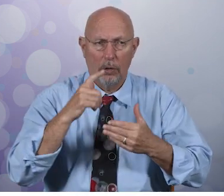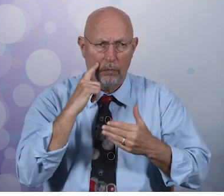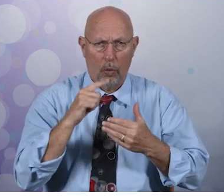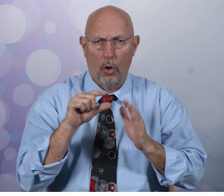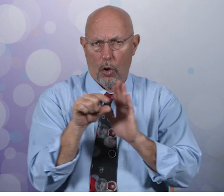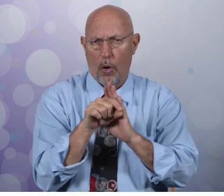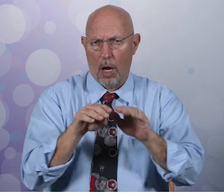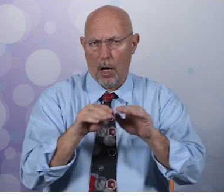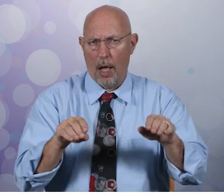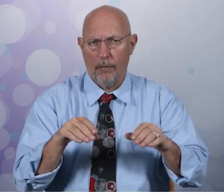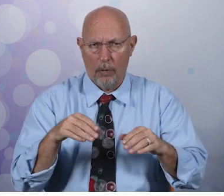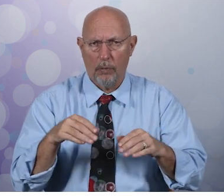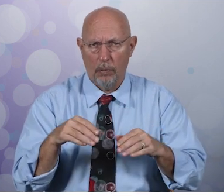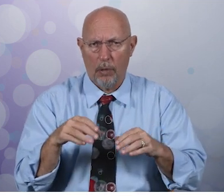There's also a neat feature I like